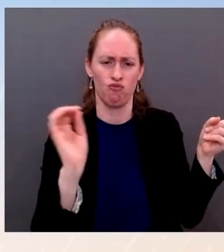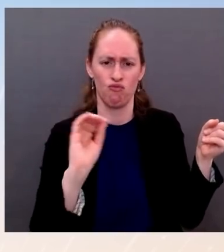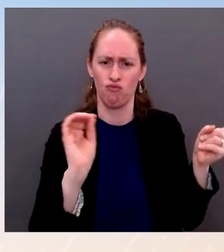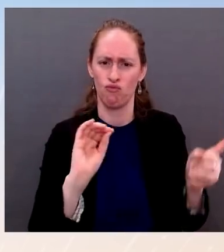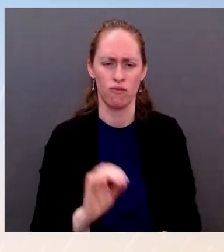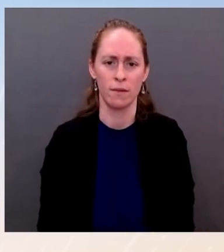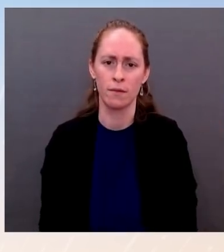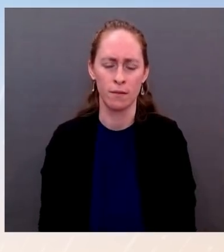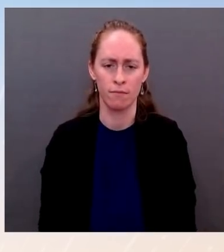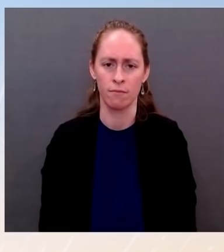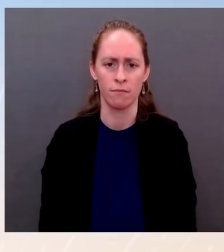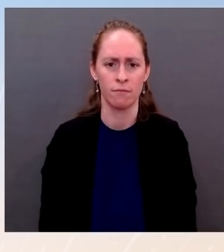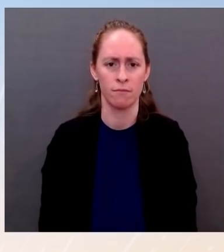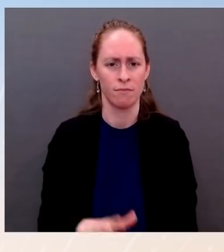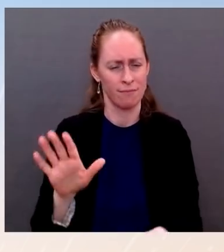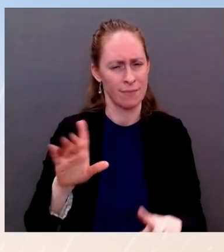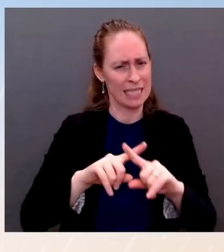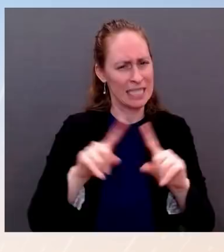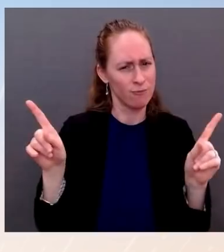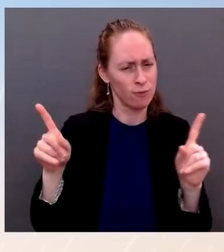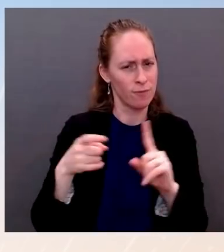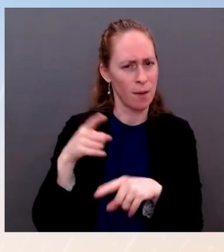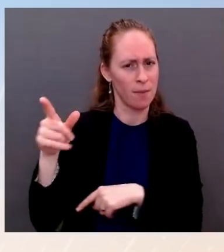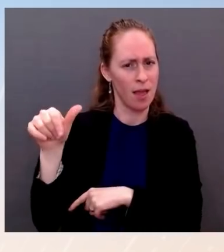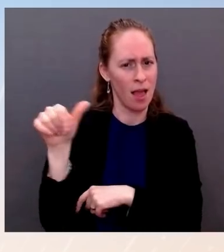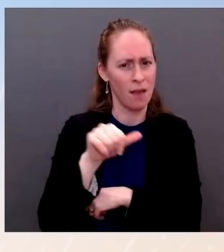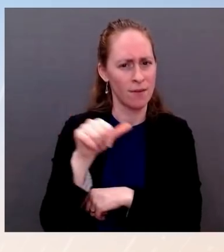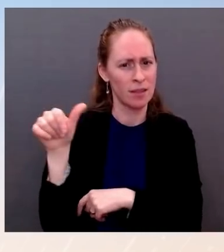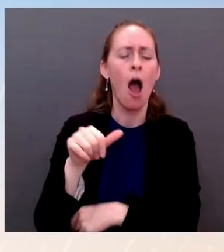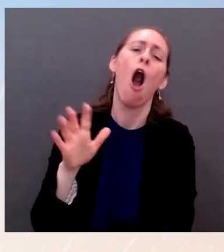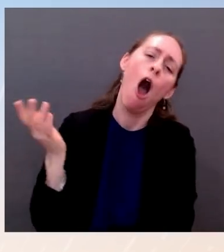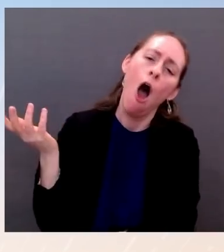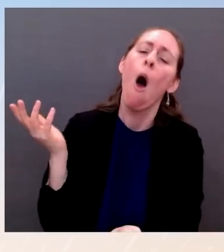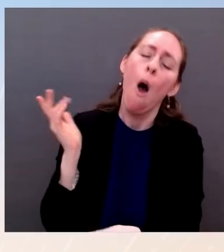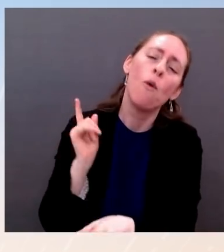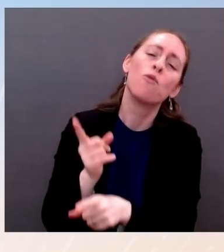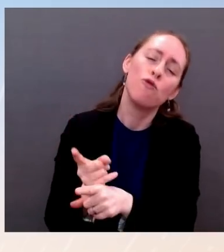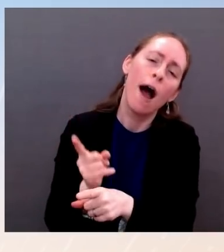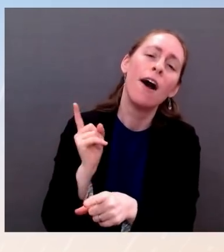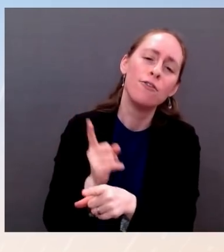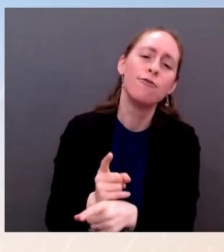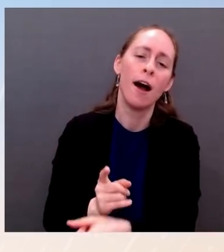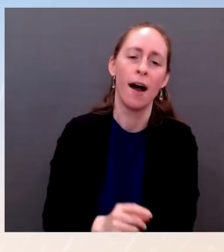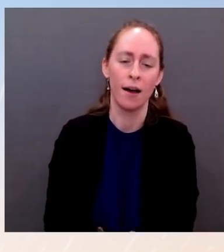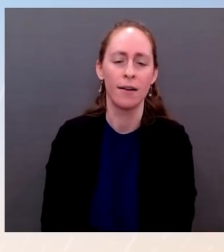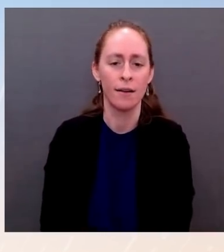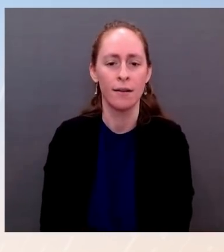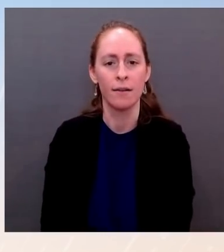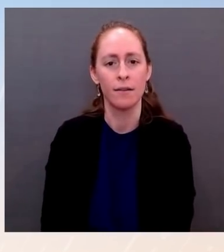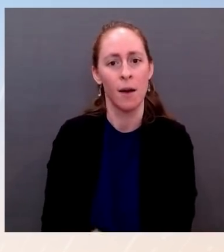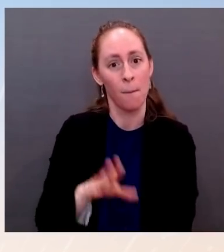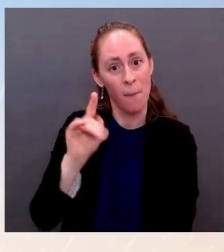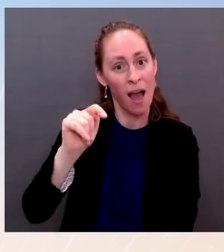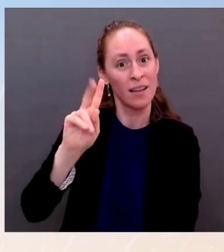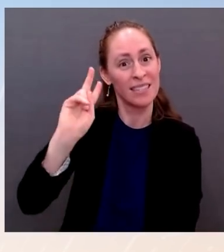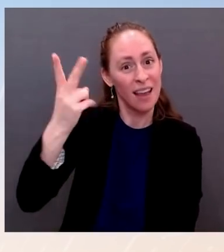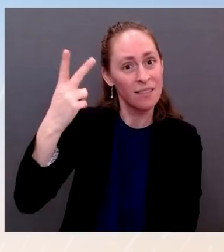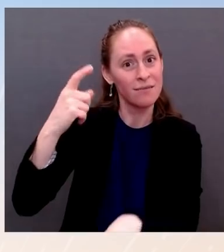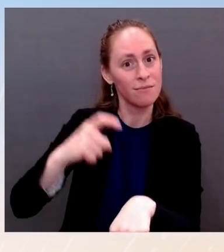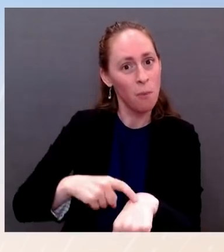The Press: Correct. You are correct in that. But you're -- it's the second time we've urged American citizens to get out of a country. Ms. Psaki: Actually, we've urged American citizens